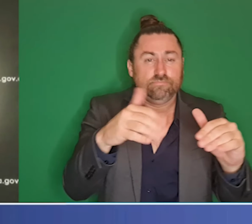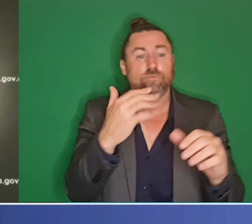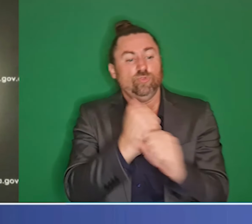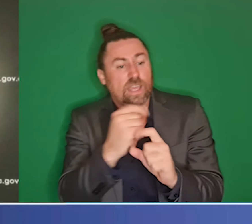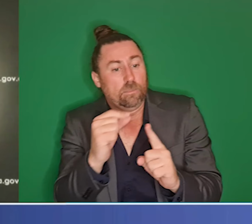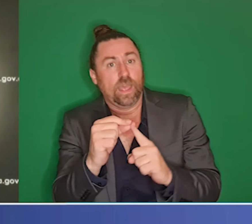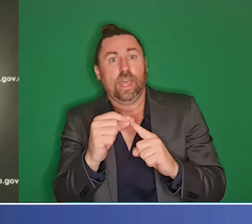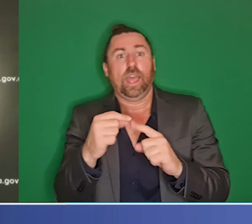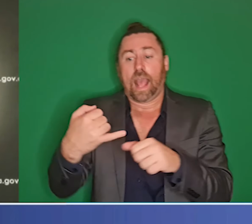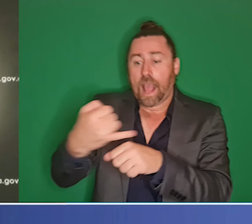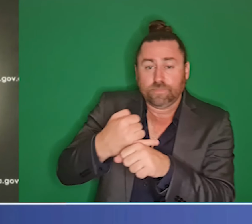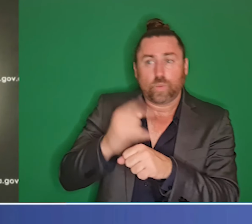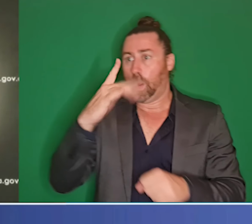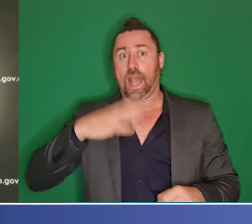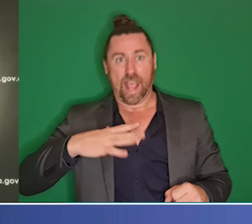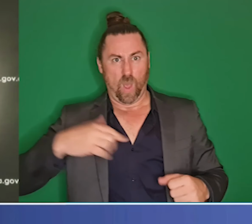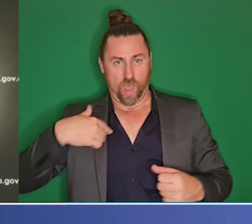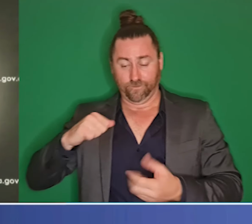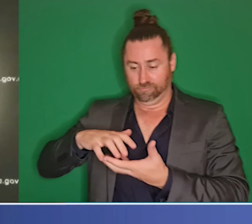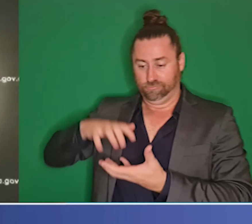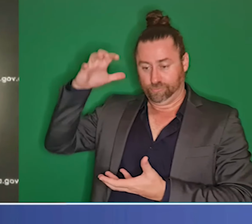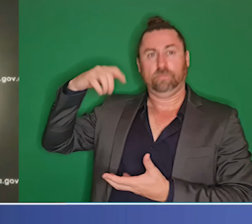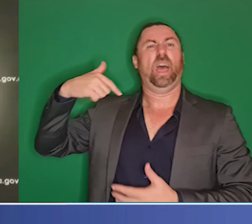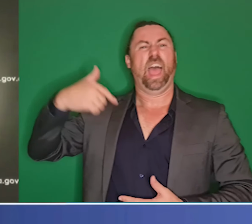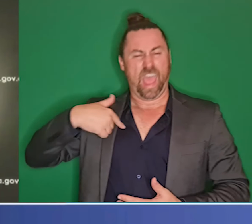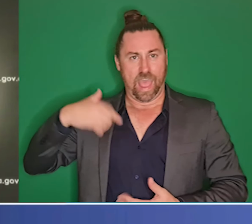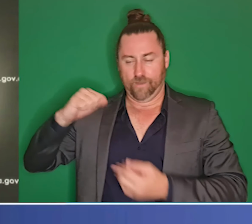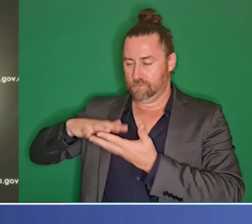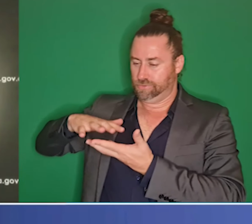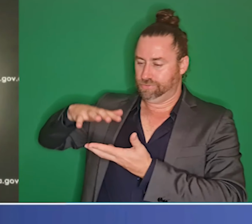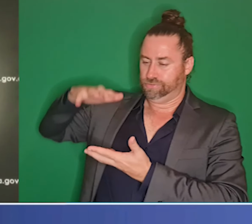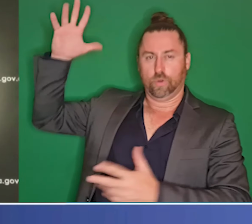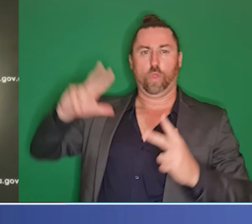But the National Medical Stockpile is well-supplied, well-supported,